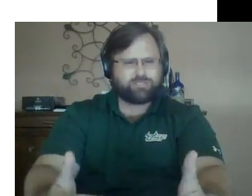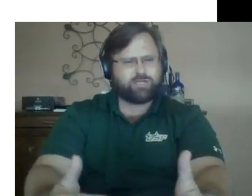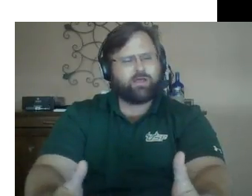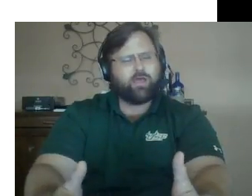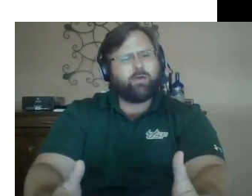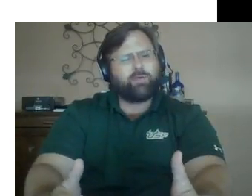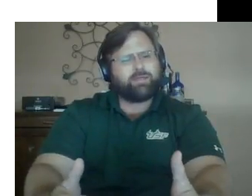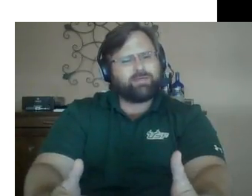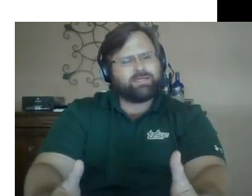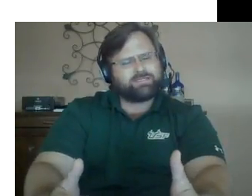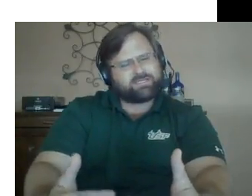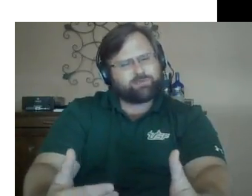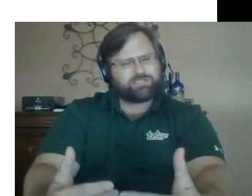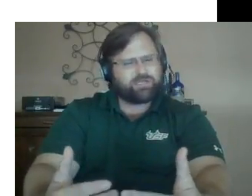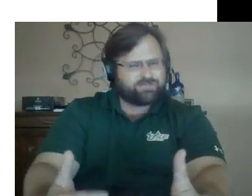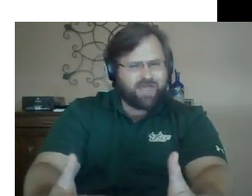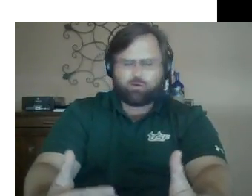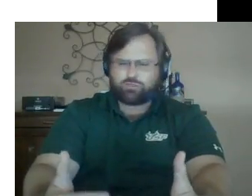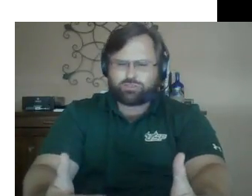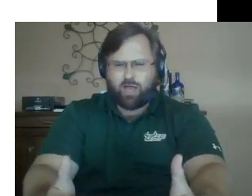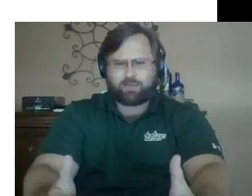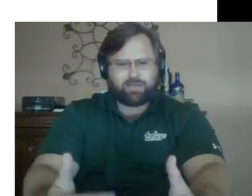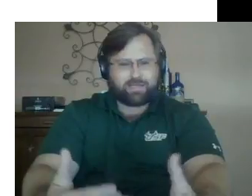but it mean it's an expression of doubt or shock